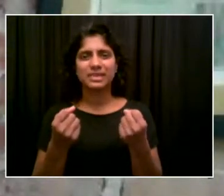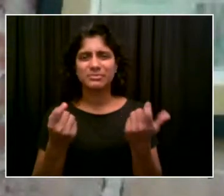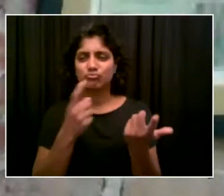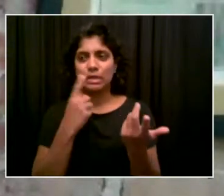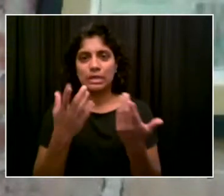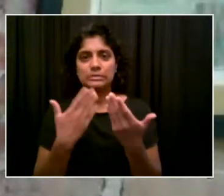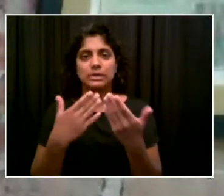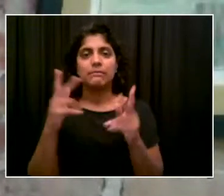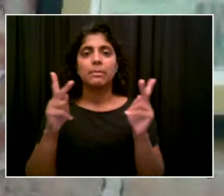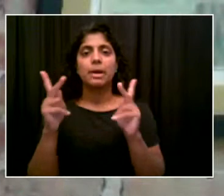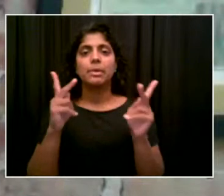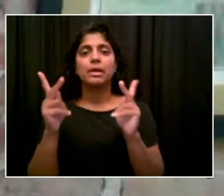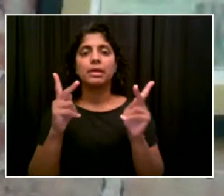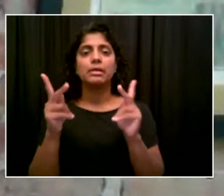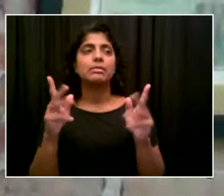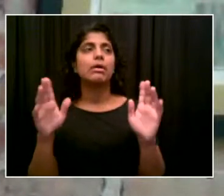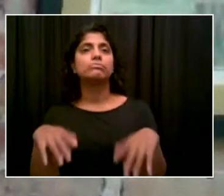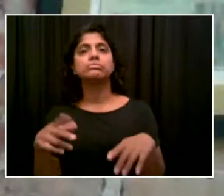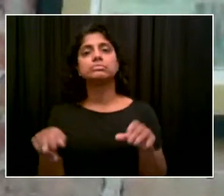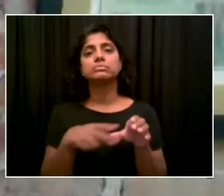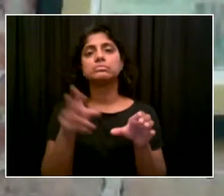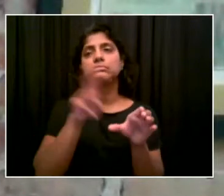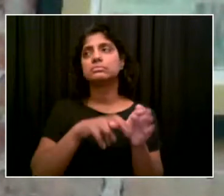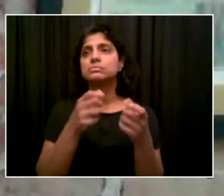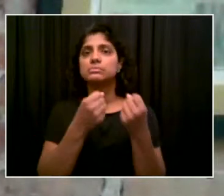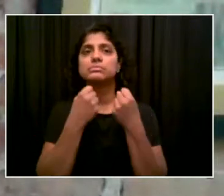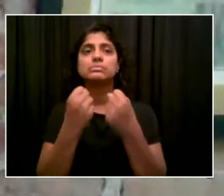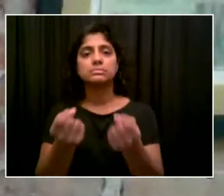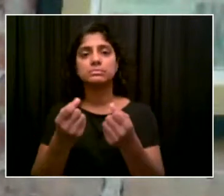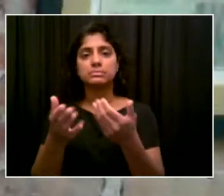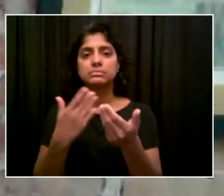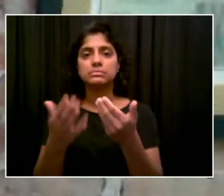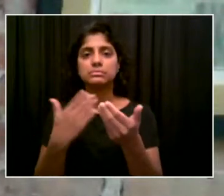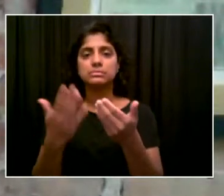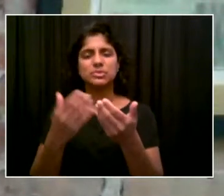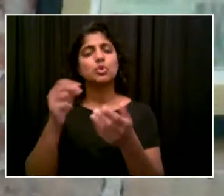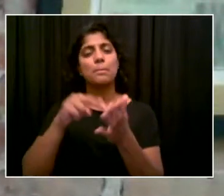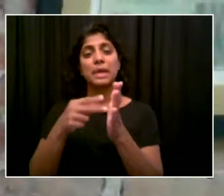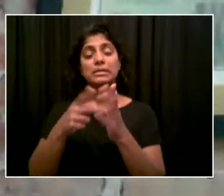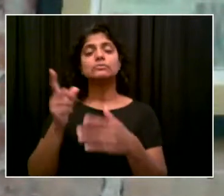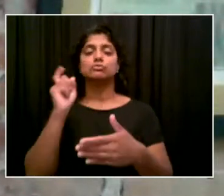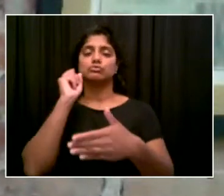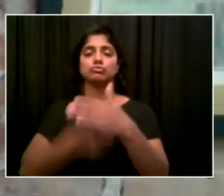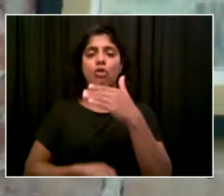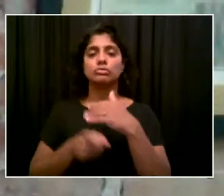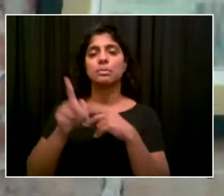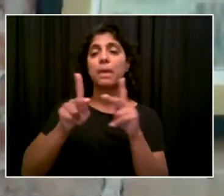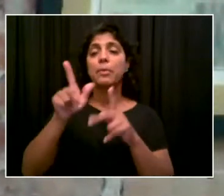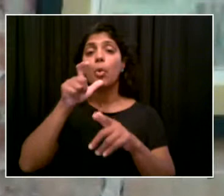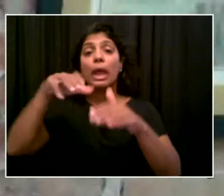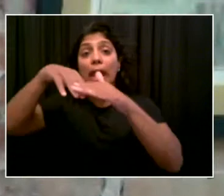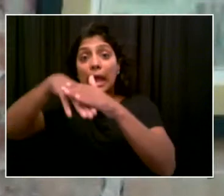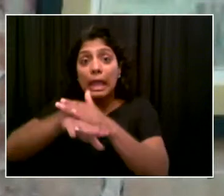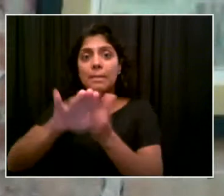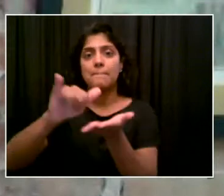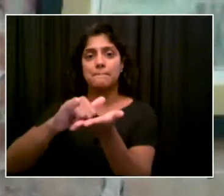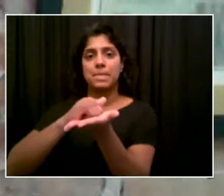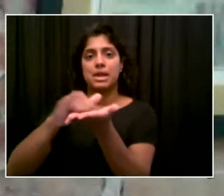IT IS WORKED IN LONDON, IT IS WORKED IN SINGAPORE, IT'S GOIG NTO MAKE OUR STREETS SAFER AND OUR